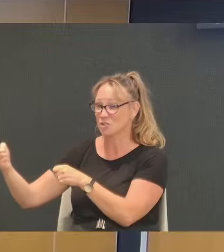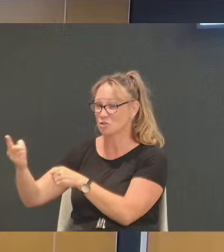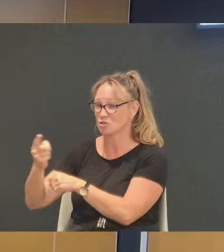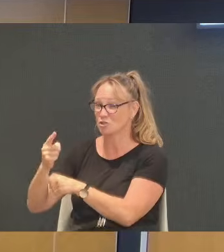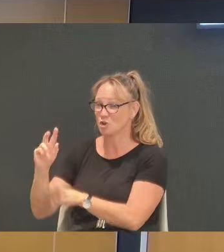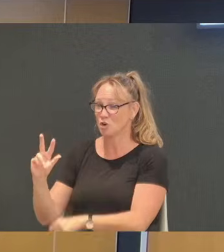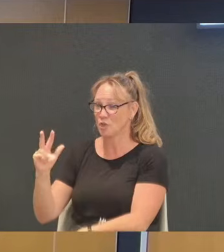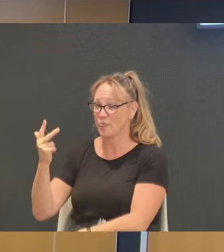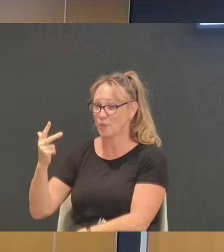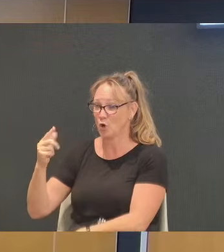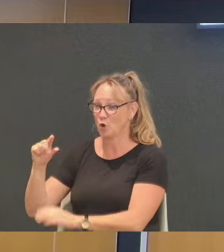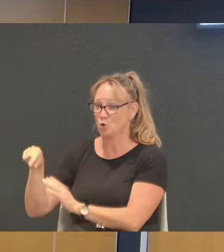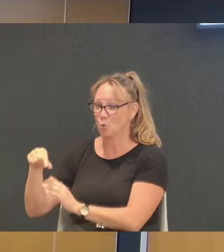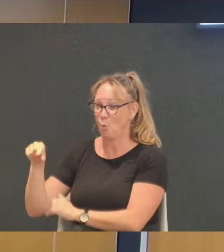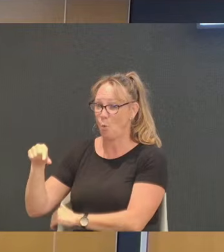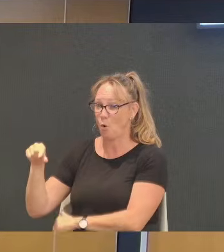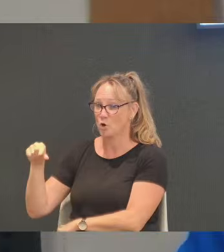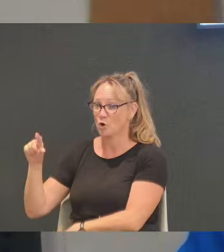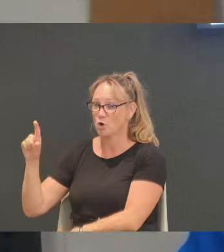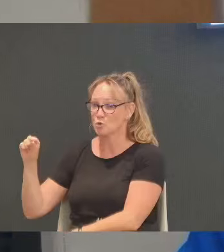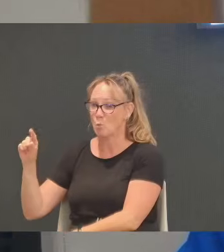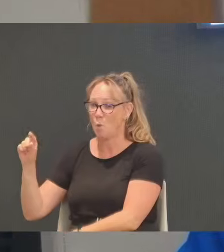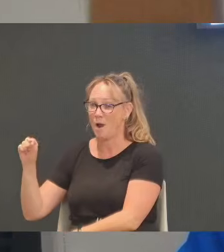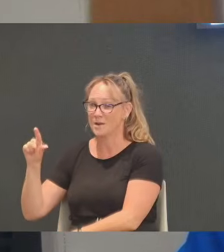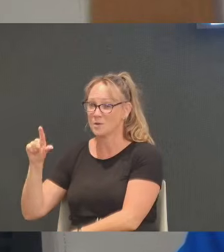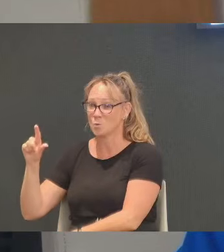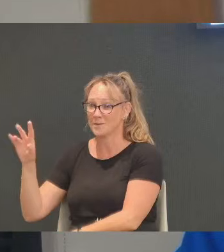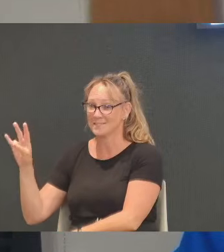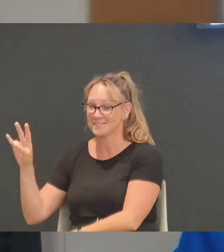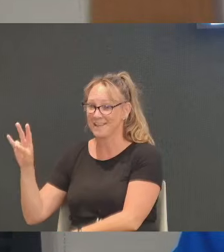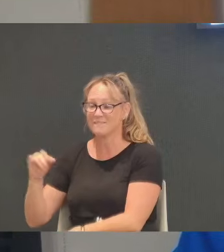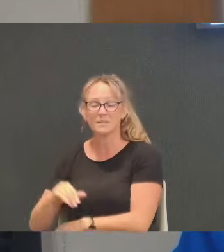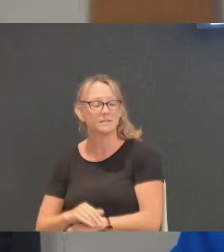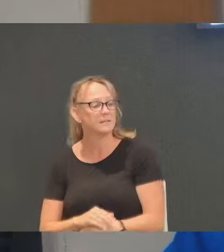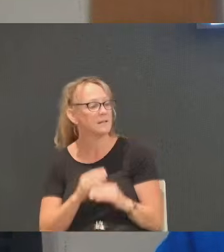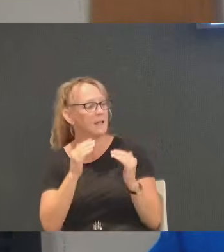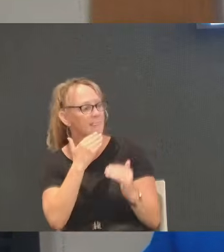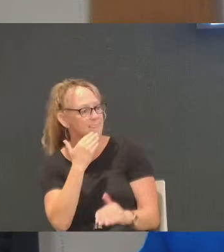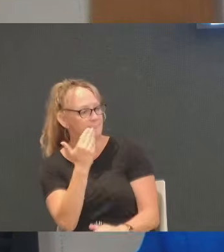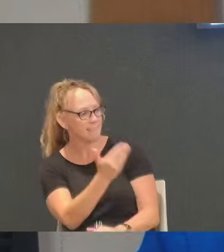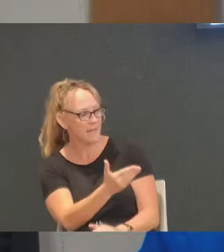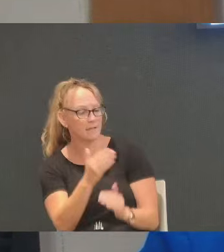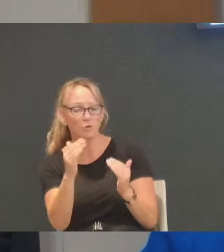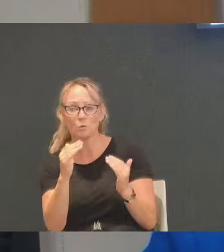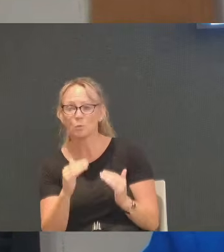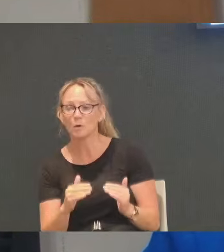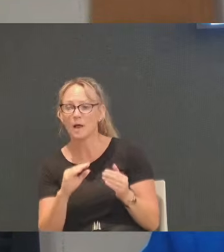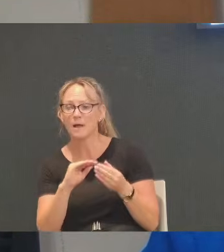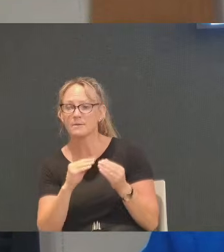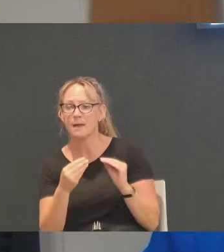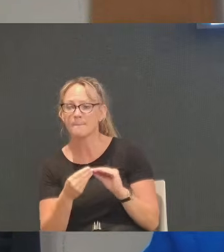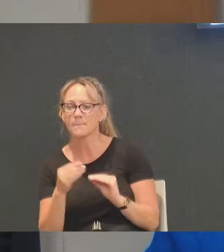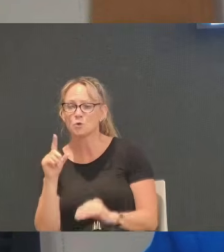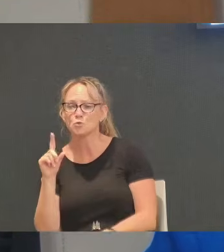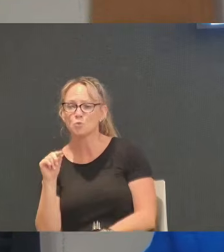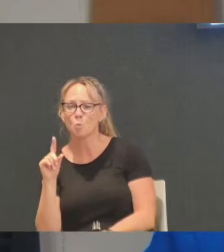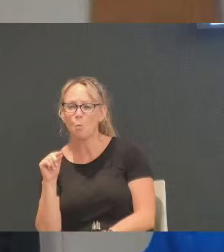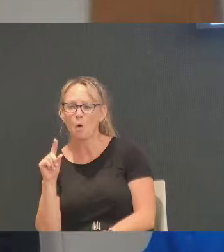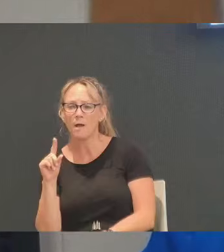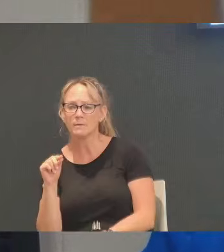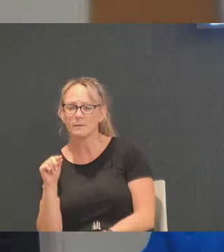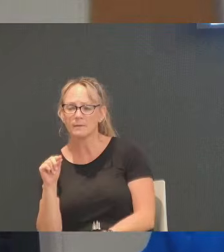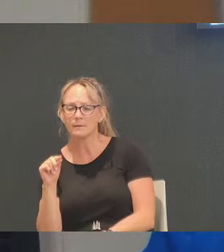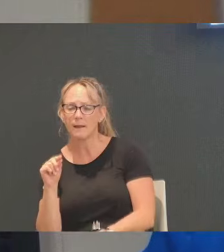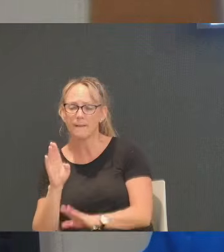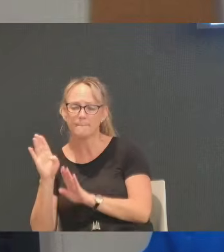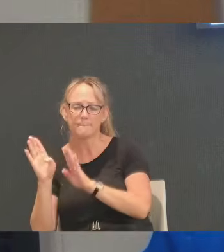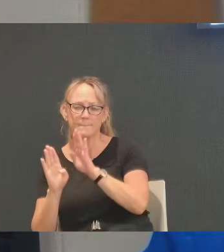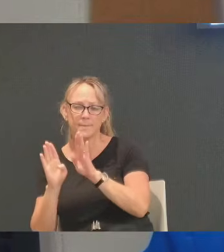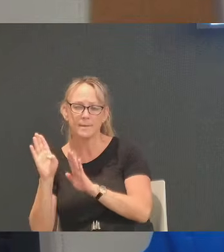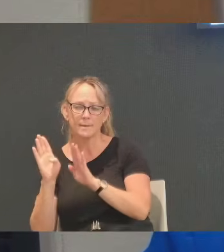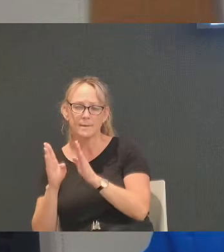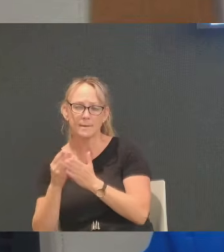thank you for the update. item number 20 deals with on the bid purchasing packet. It has one